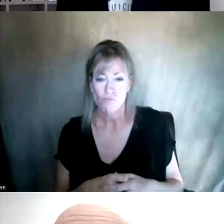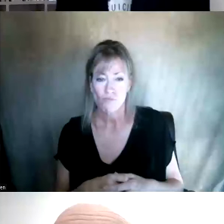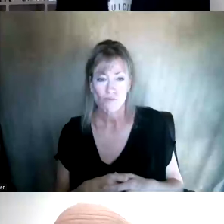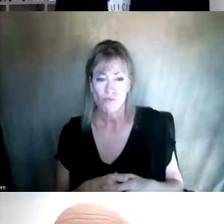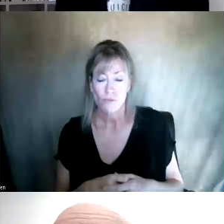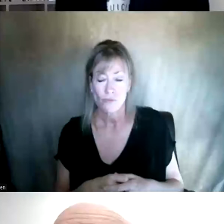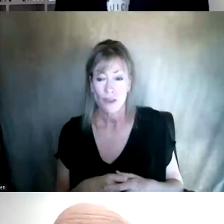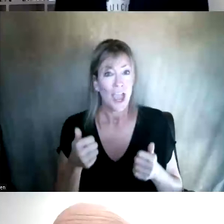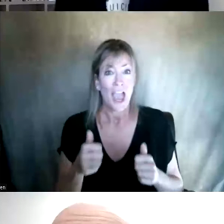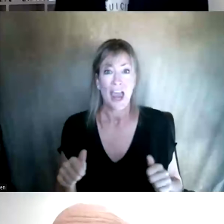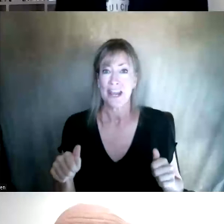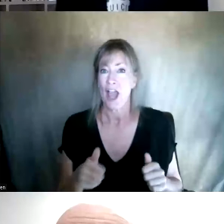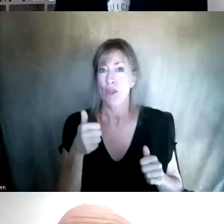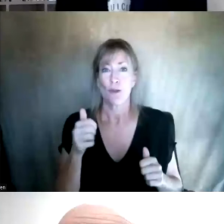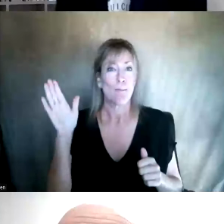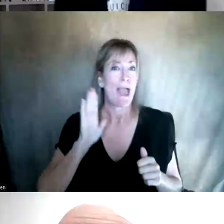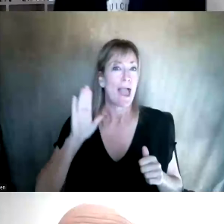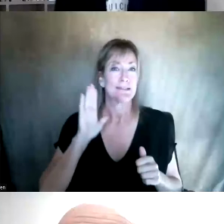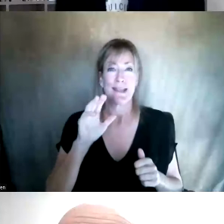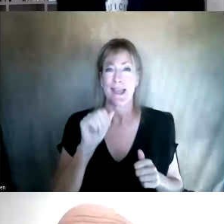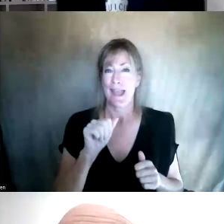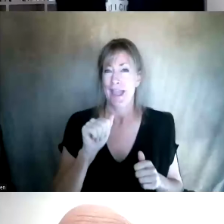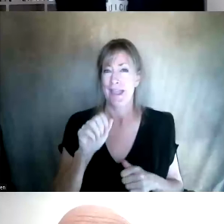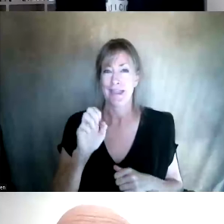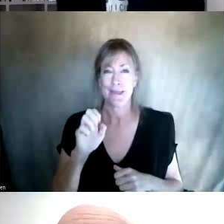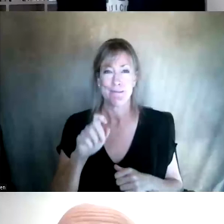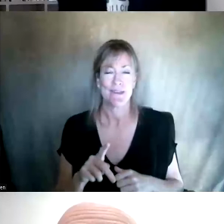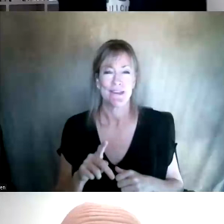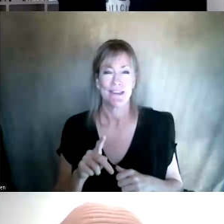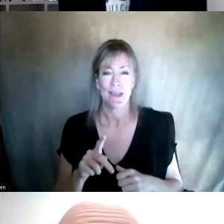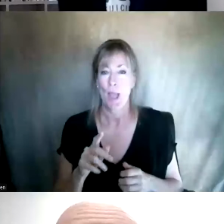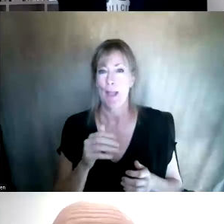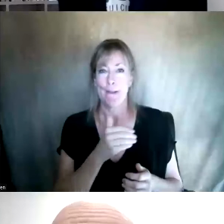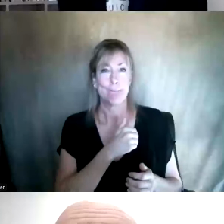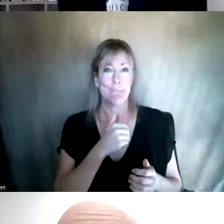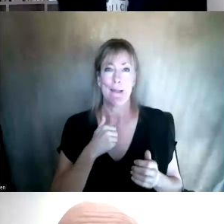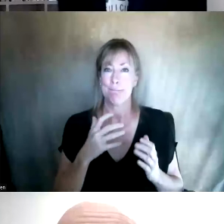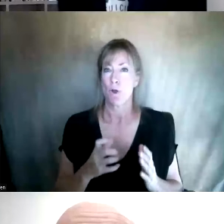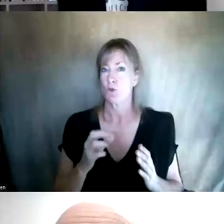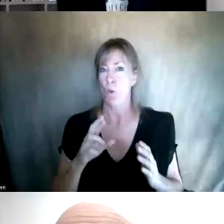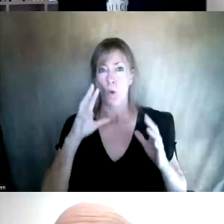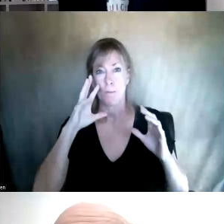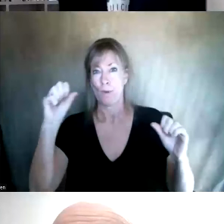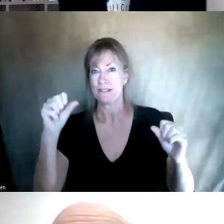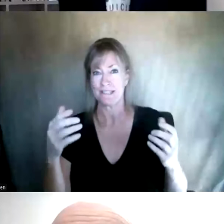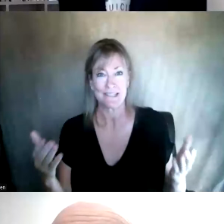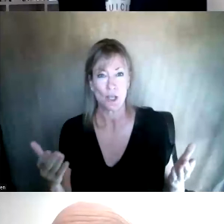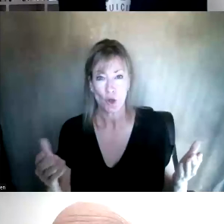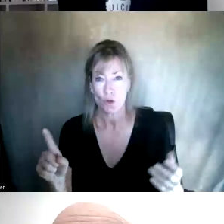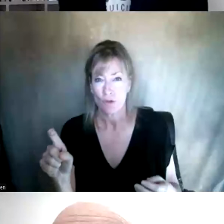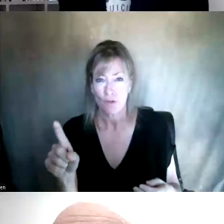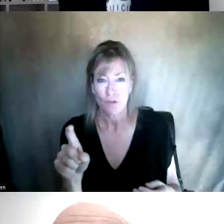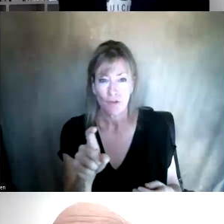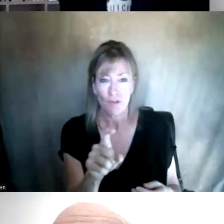: ARE ANY OTHER PAST AAEP MEMBERS OR PRESIDENTS ON THE LINE?